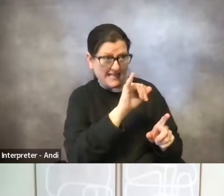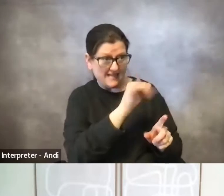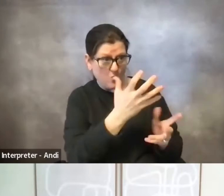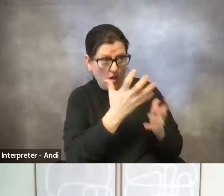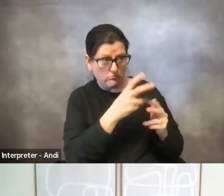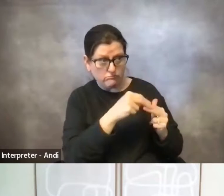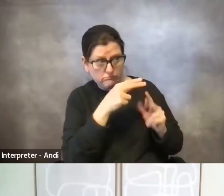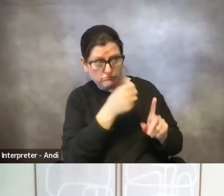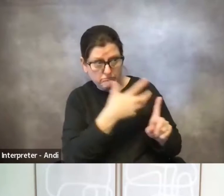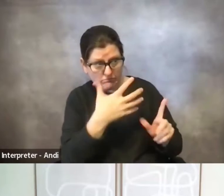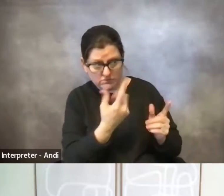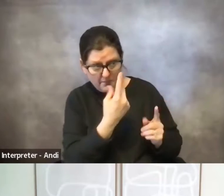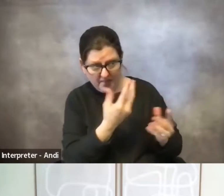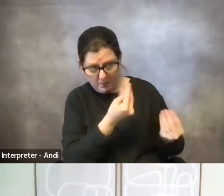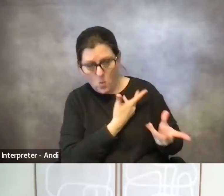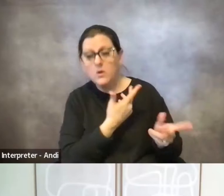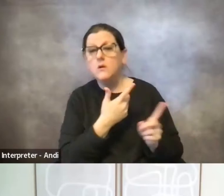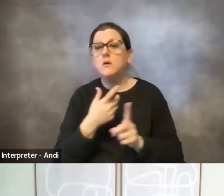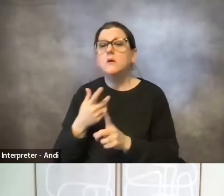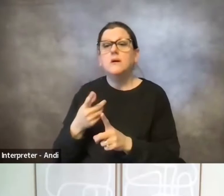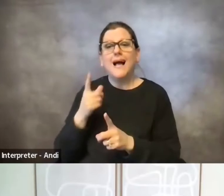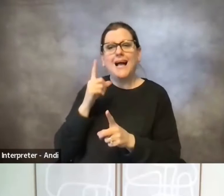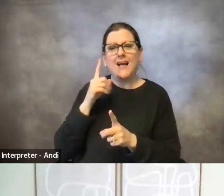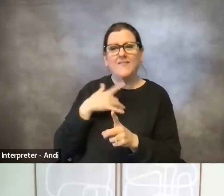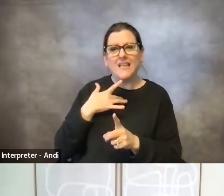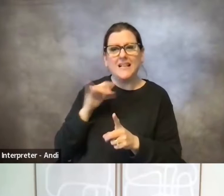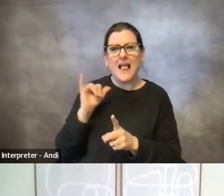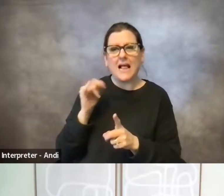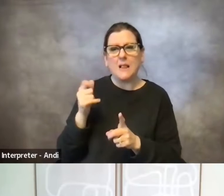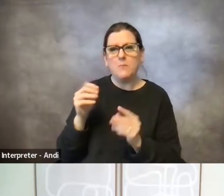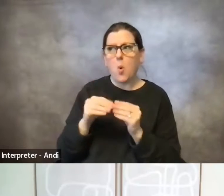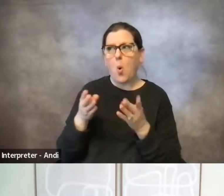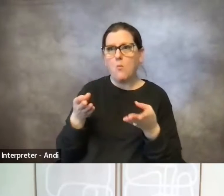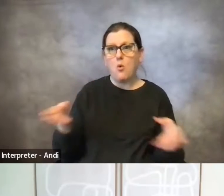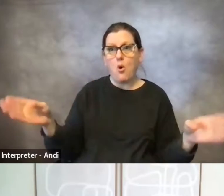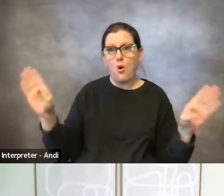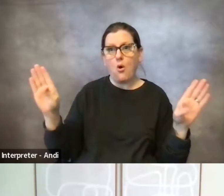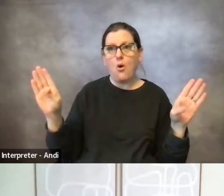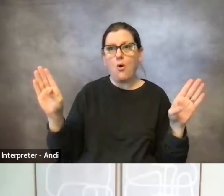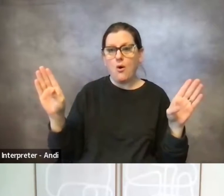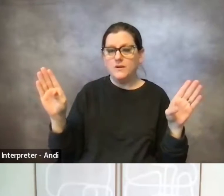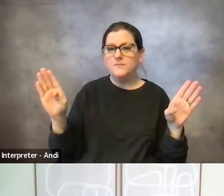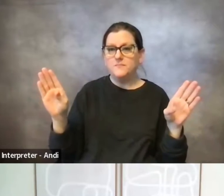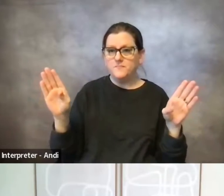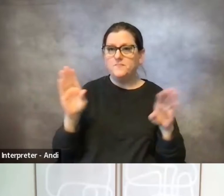on this, it is a little bit more broad and expanded from some of what other people have because